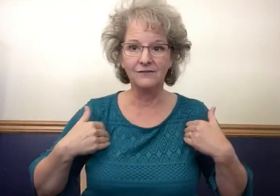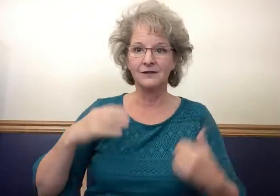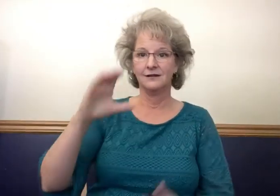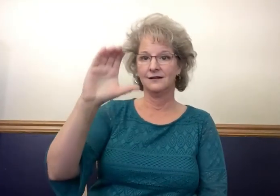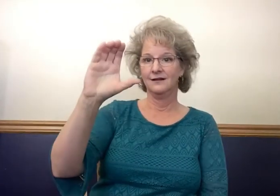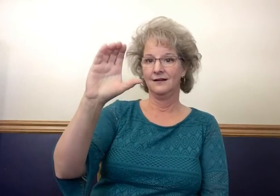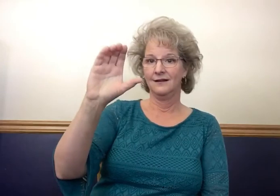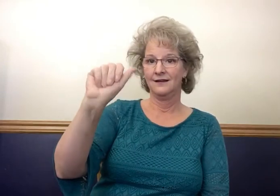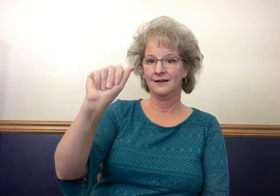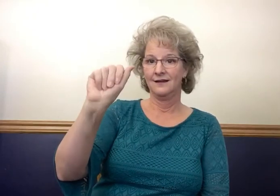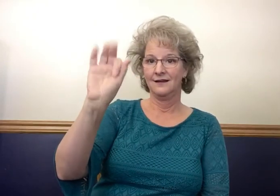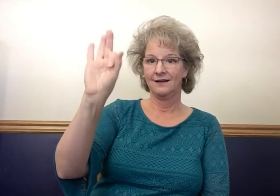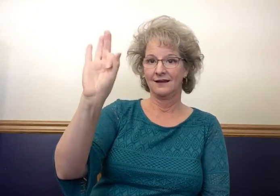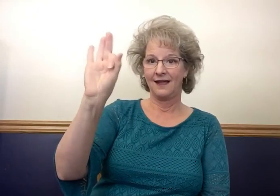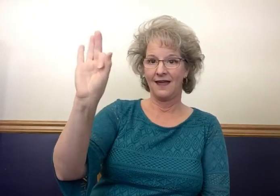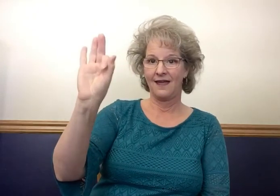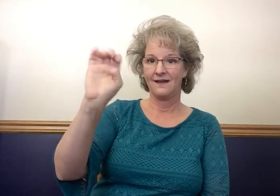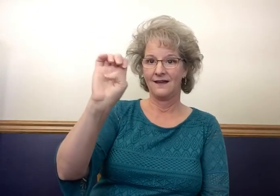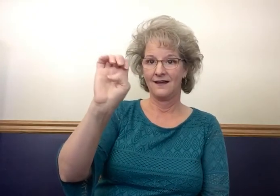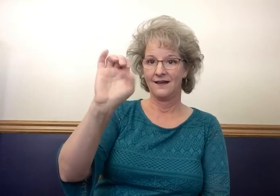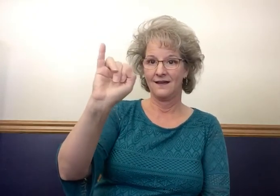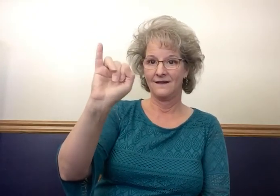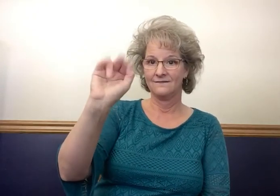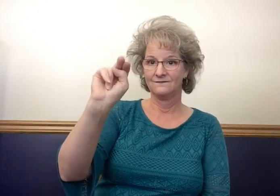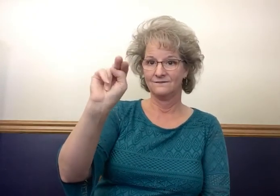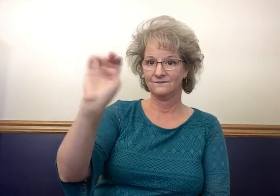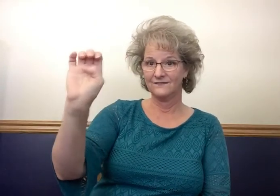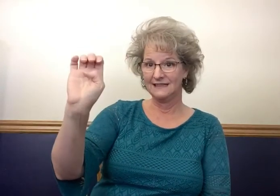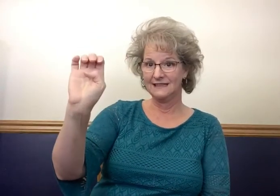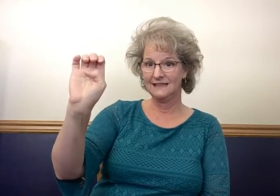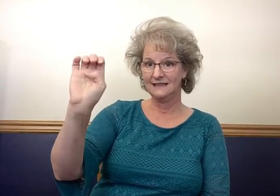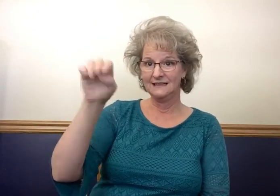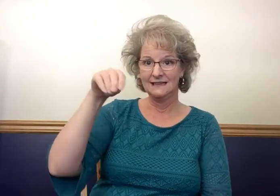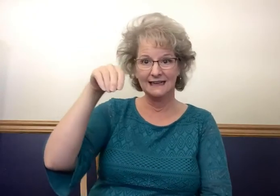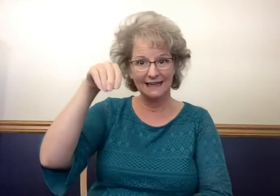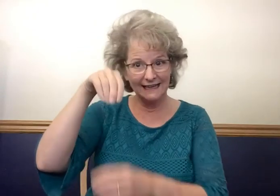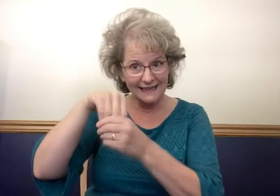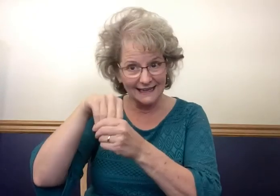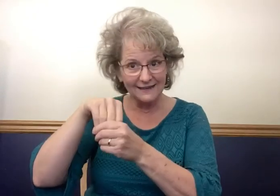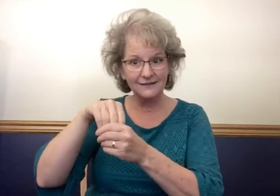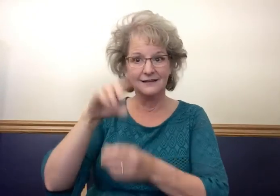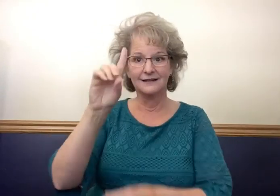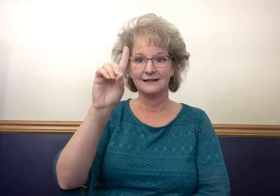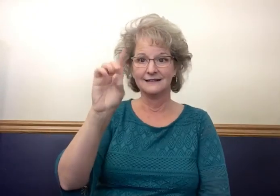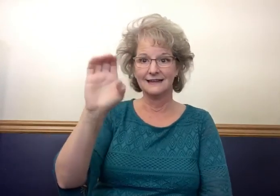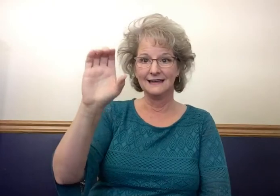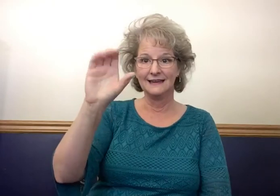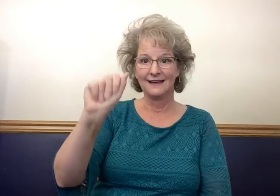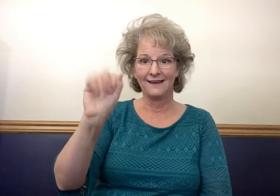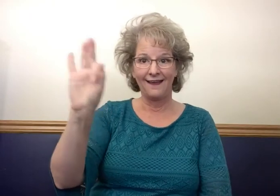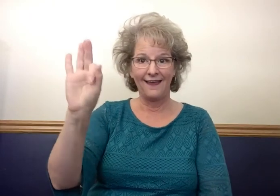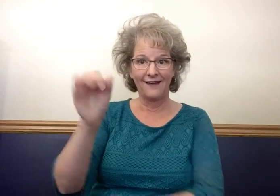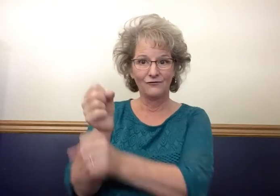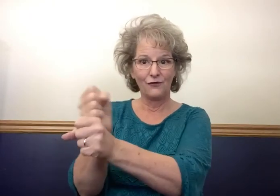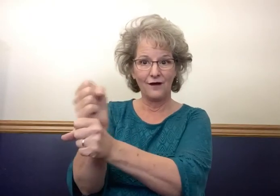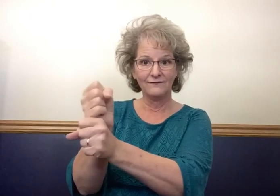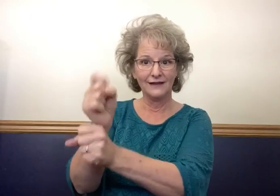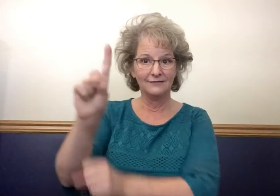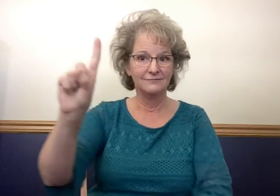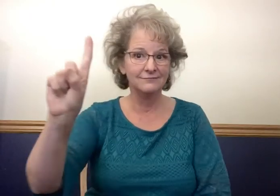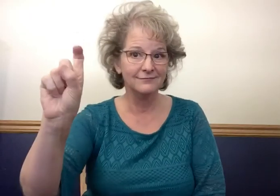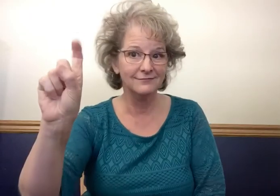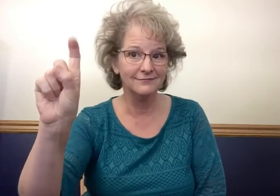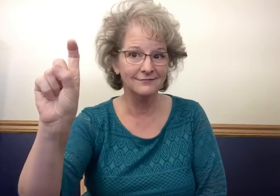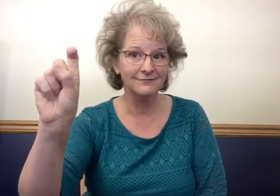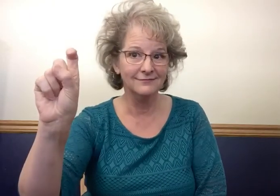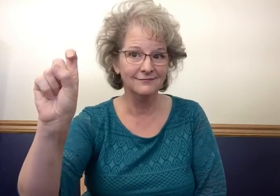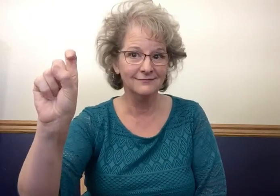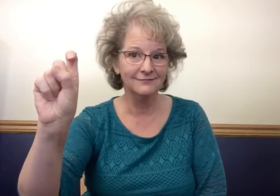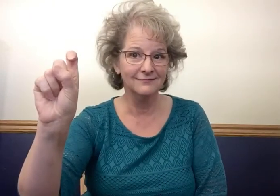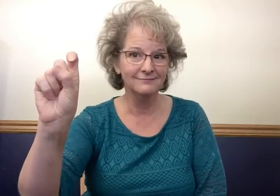have any caffeine in the coffee?